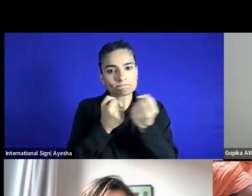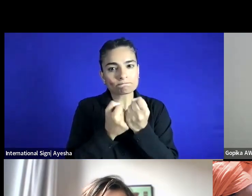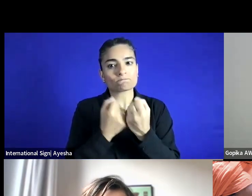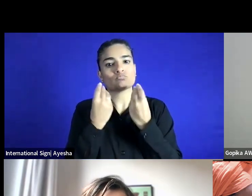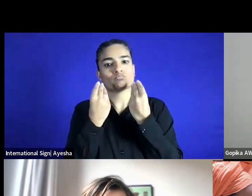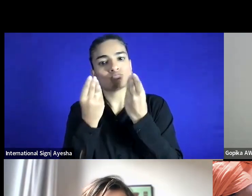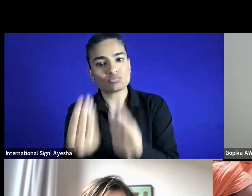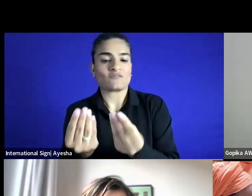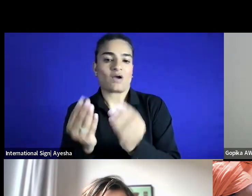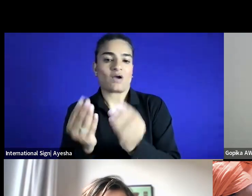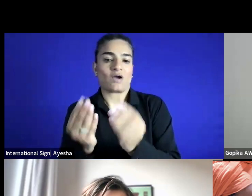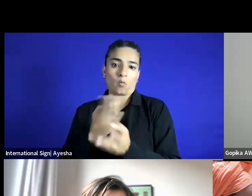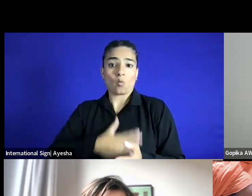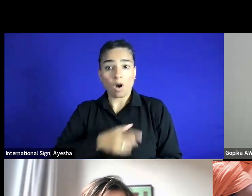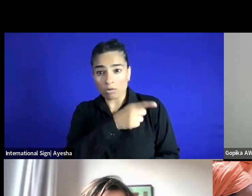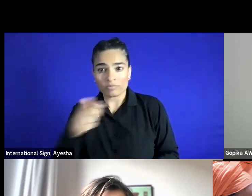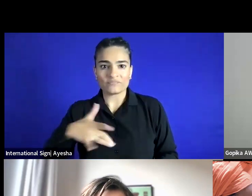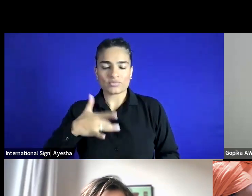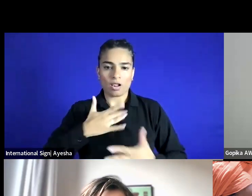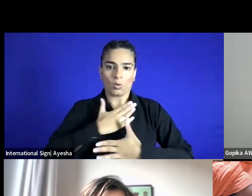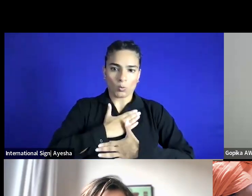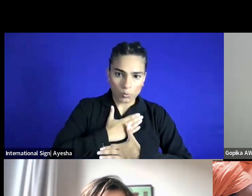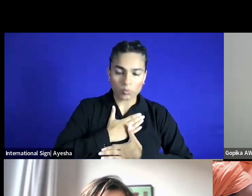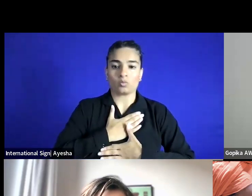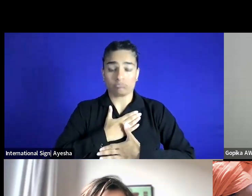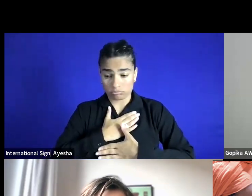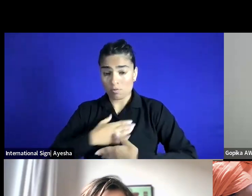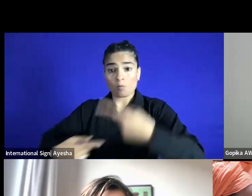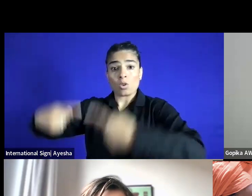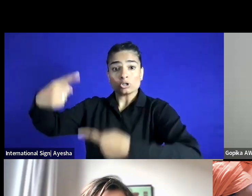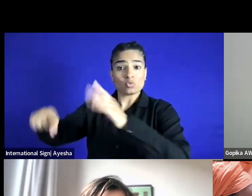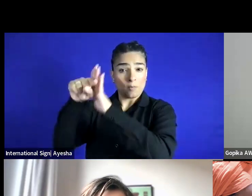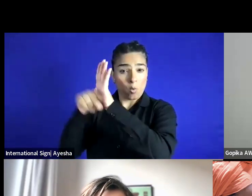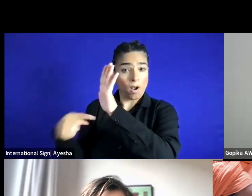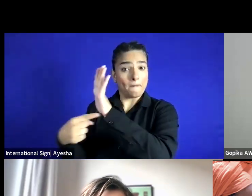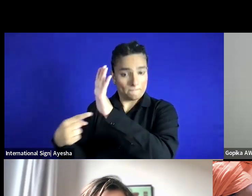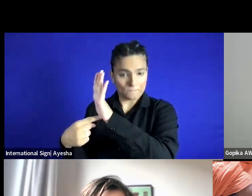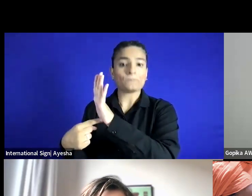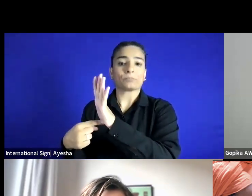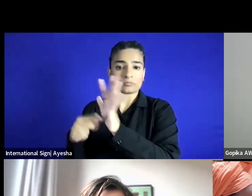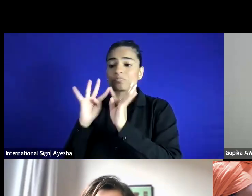our political program at the forum is a space that brings doors realities to the forefront.